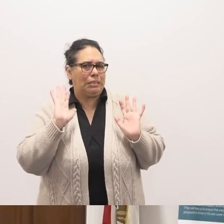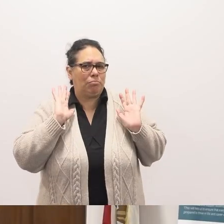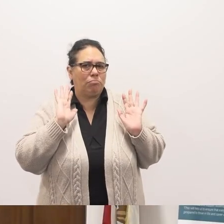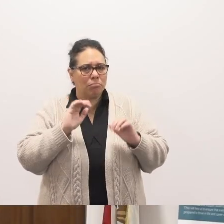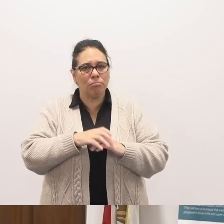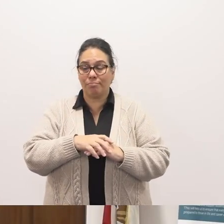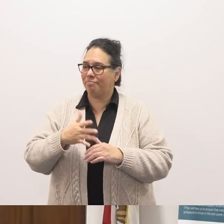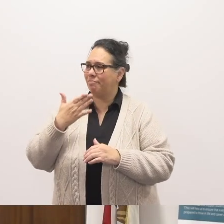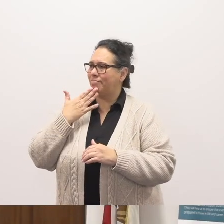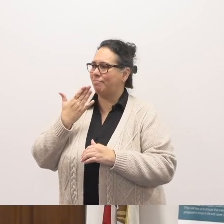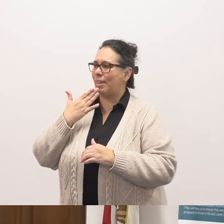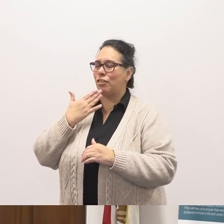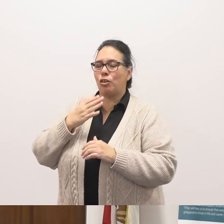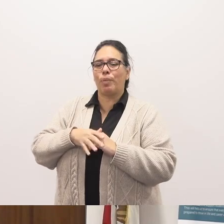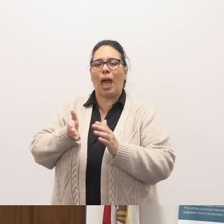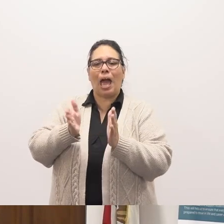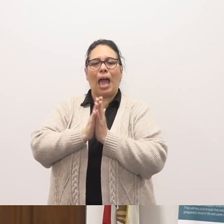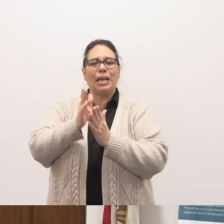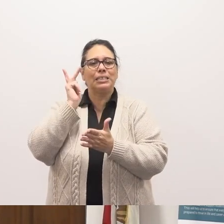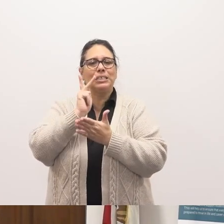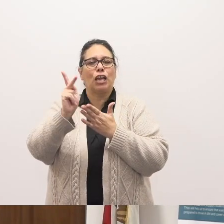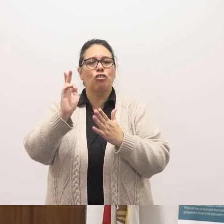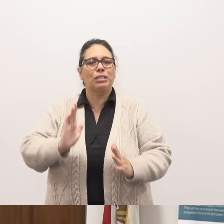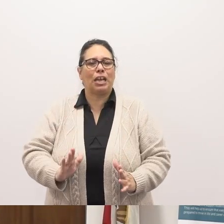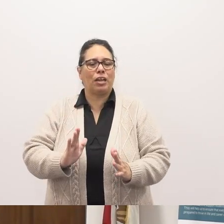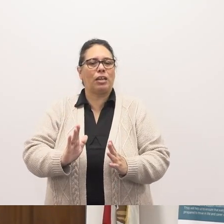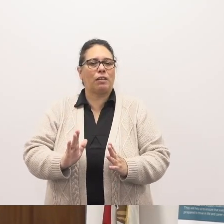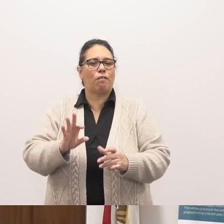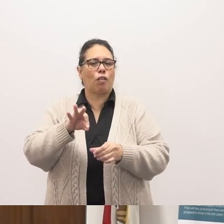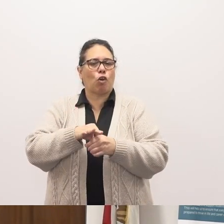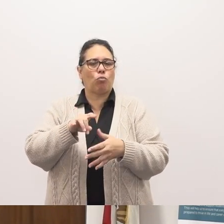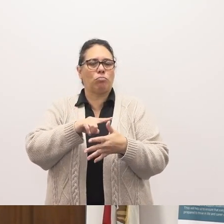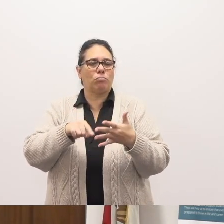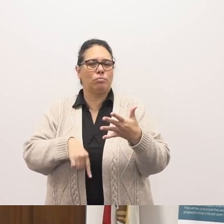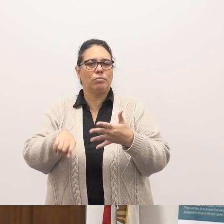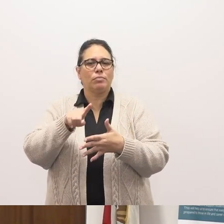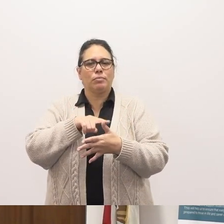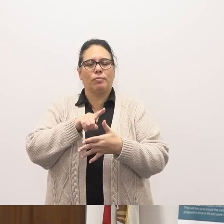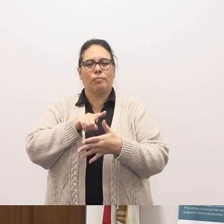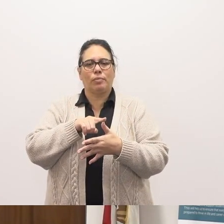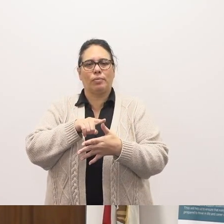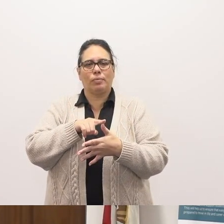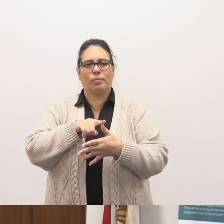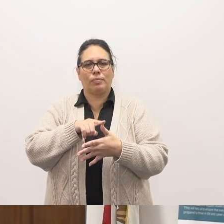Thank you. Then I'll ask our board secretary to take a roll call vote. Member López?